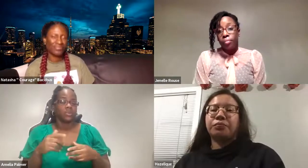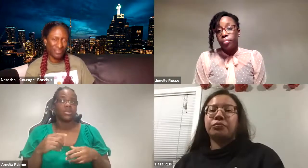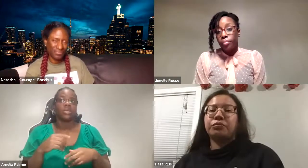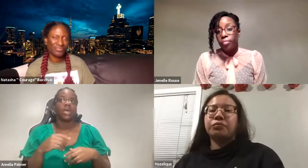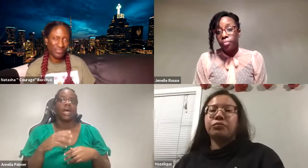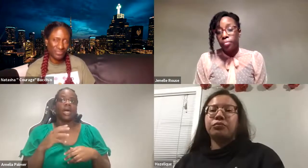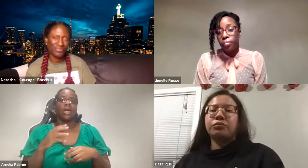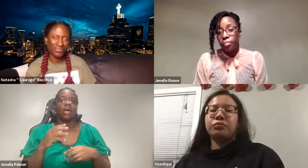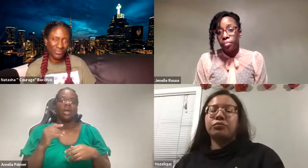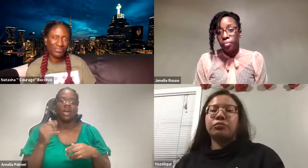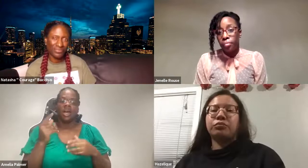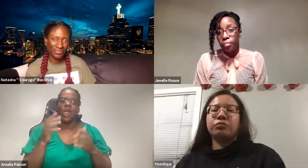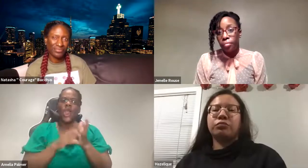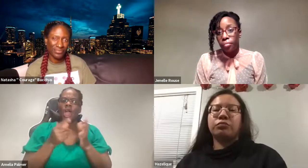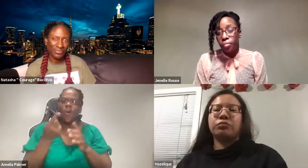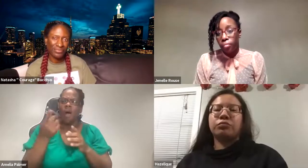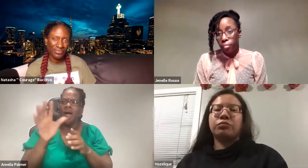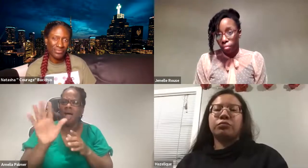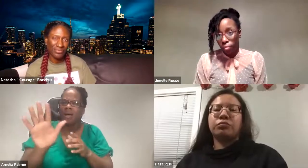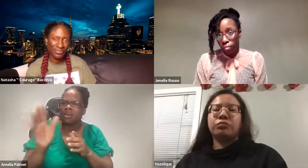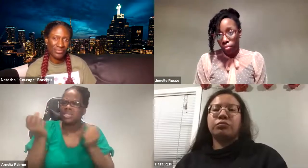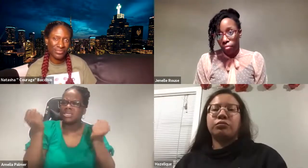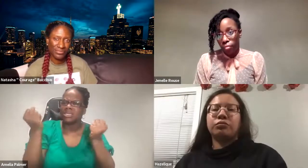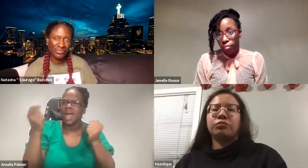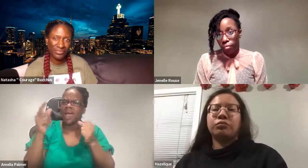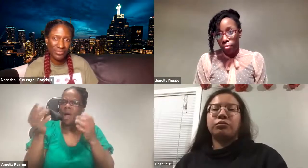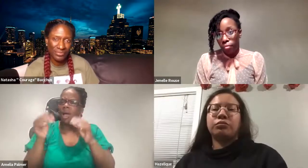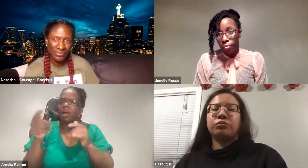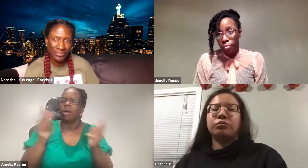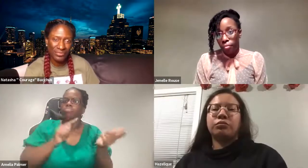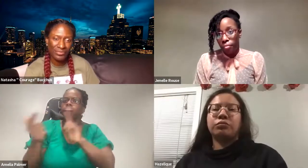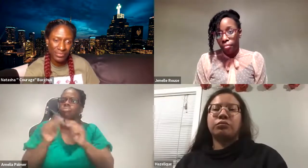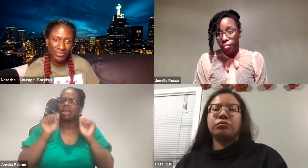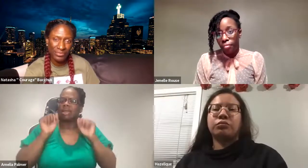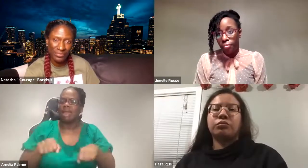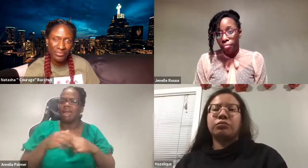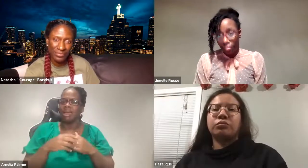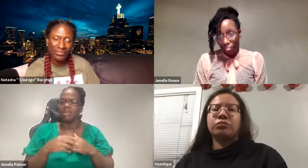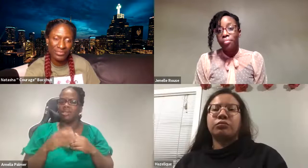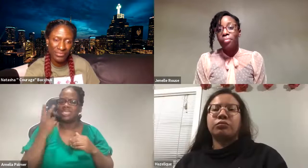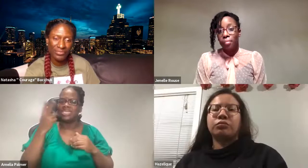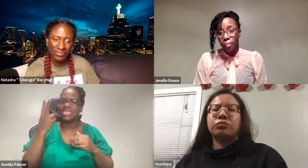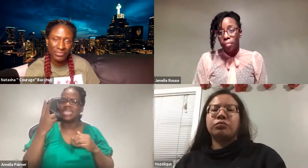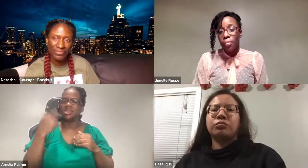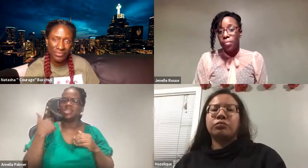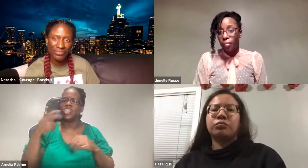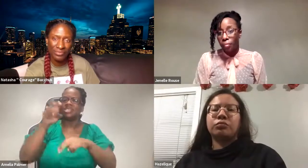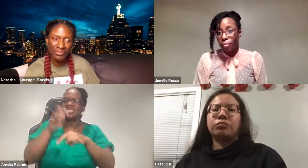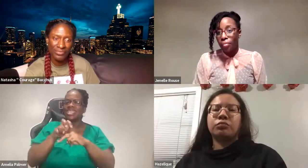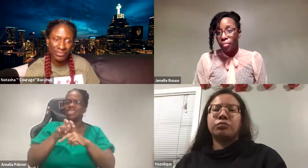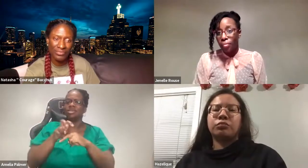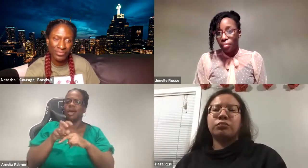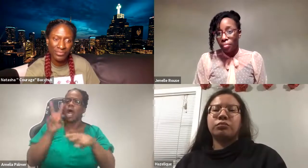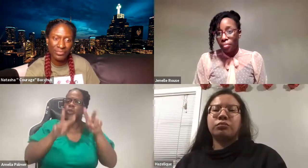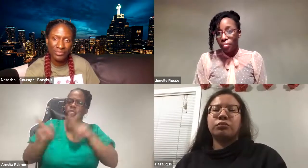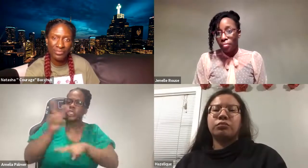already learned and when you ask someone "oh what's that sign you're learning?" and when you